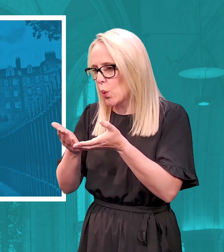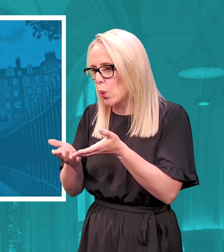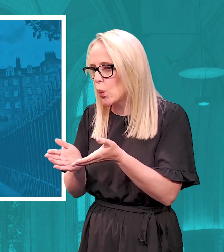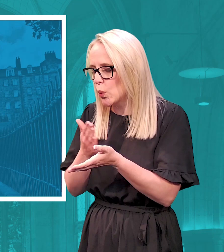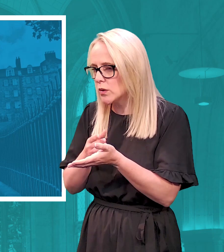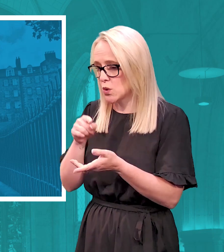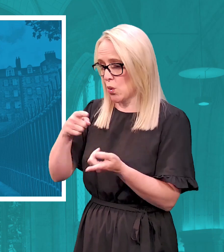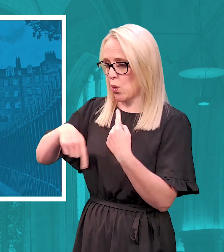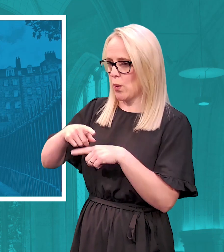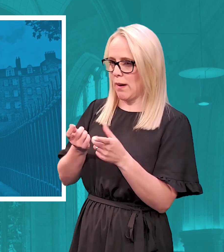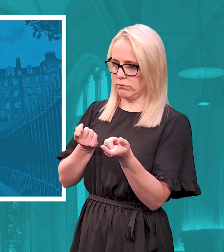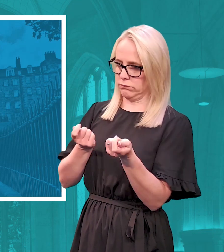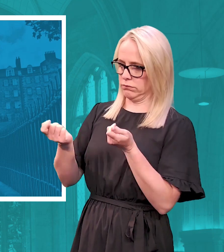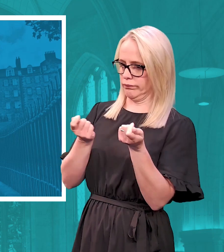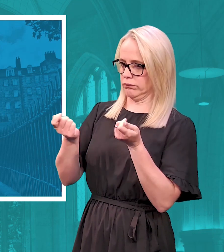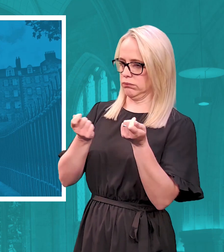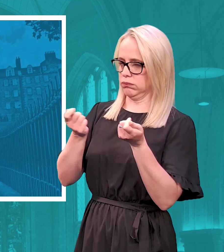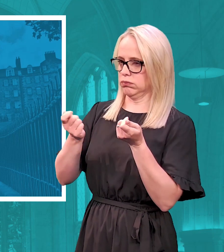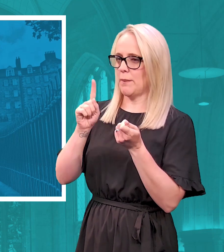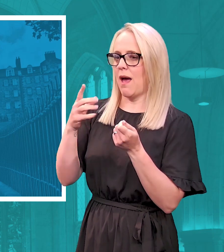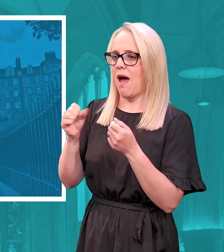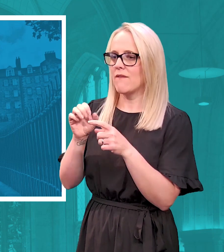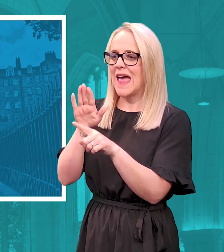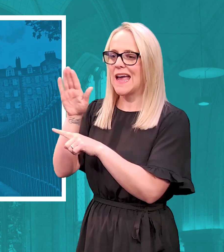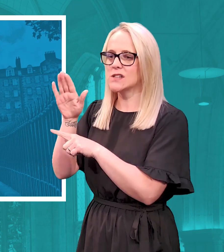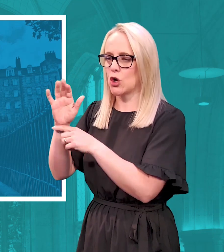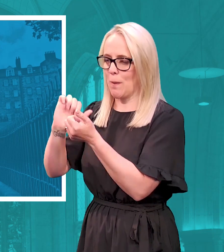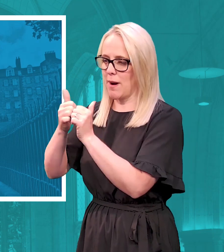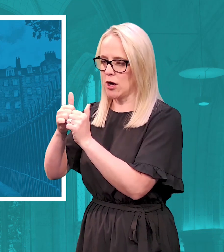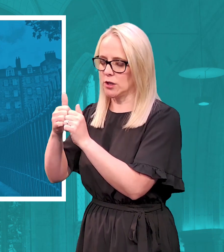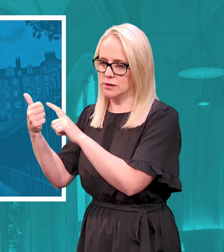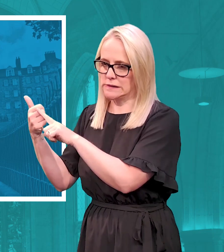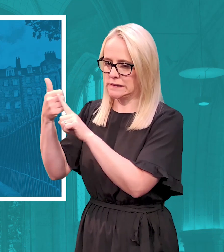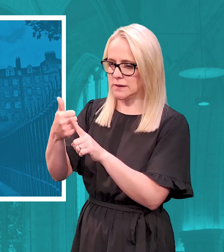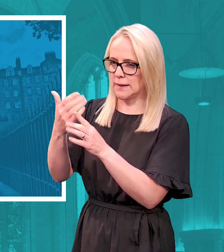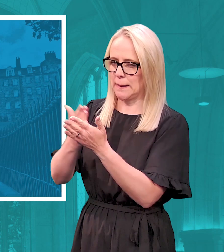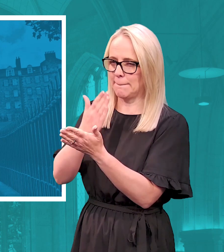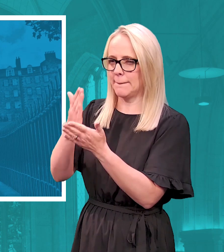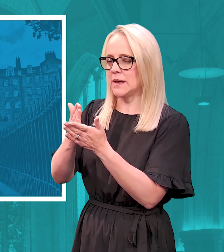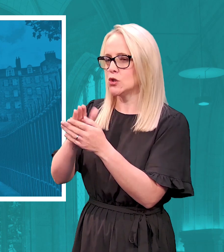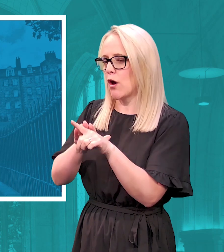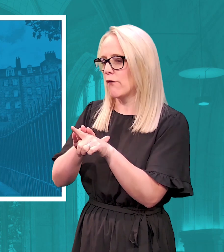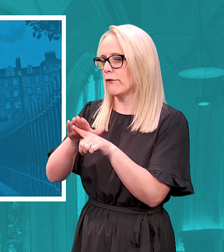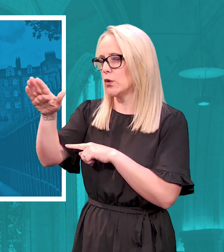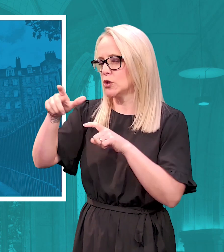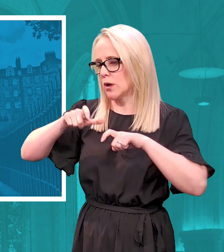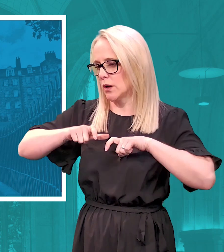while working with external partners to establish a long-term sustainable future for the building